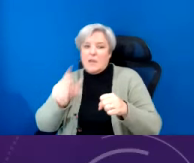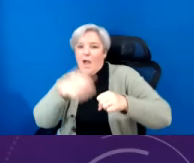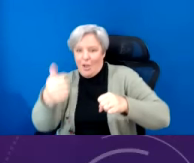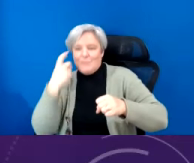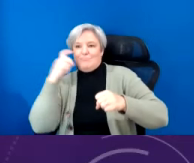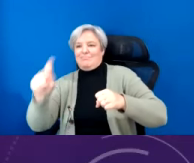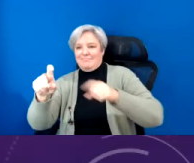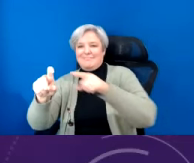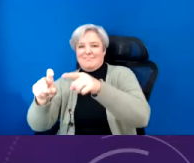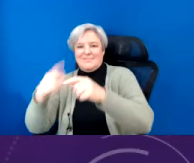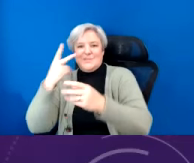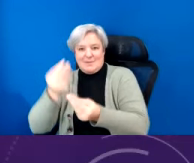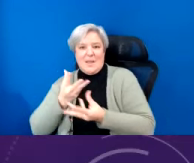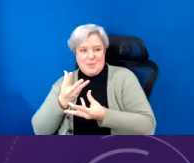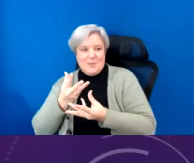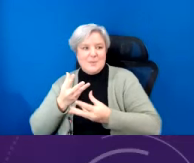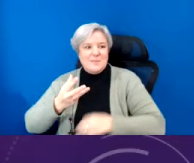When the export is completed, Canvas